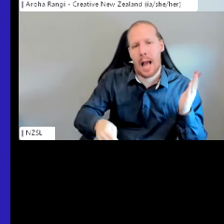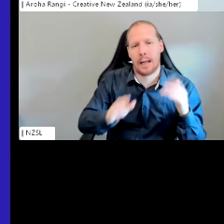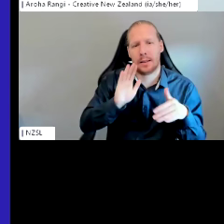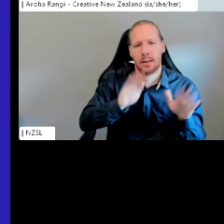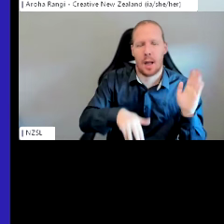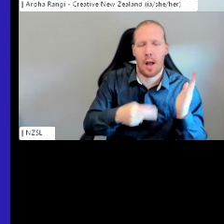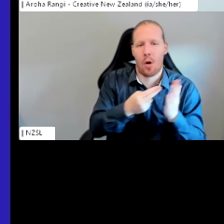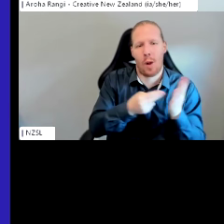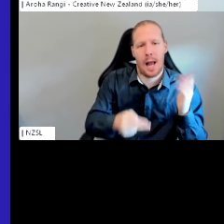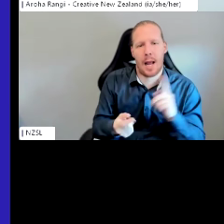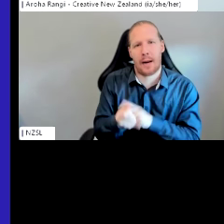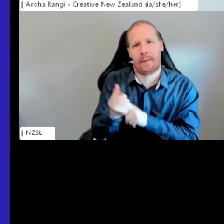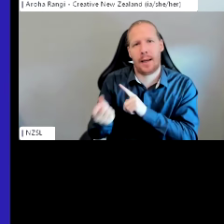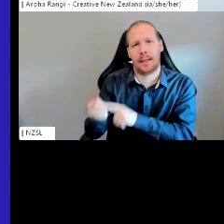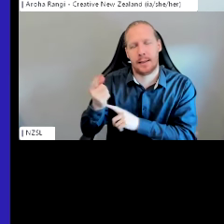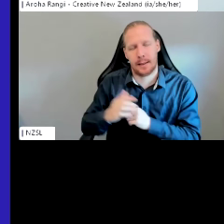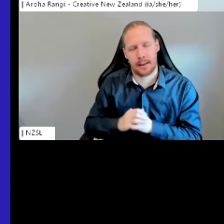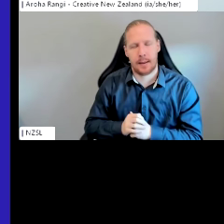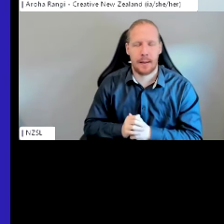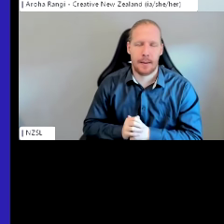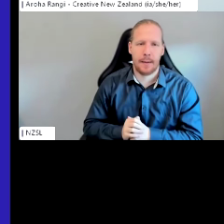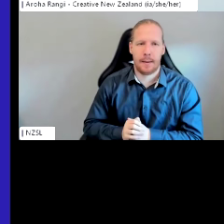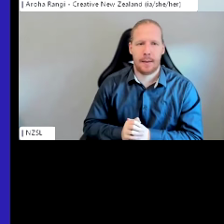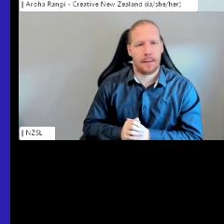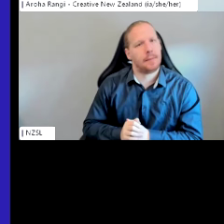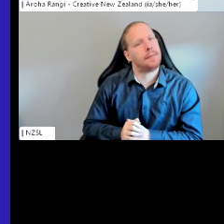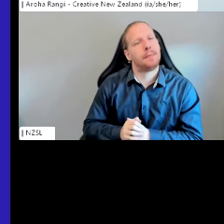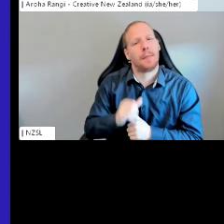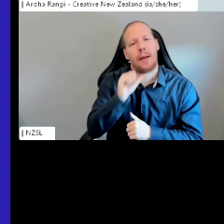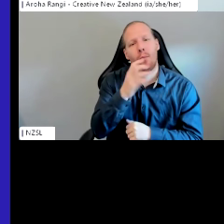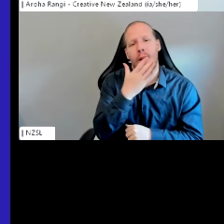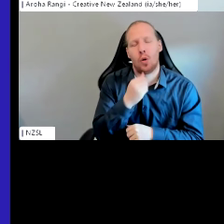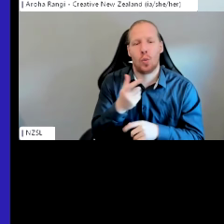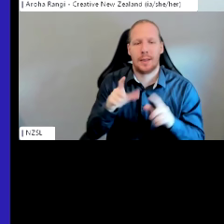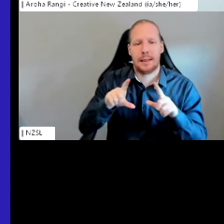And the problem with using ticketing data, I mean, you know, obviously I'm not saying don't use it,